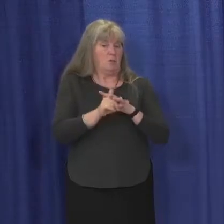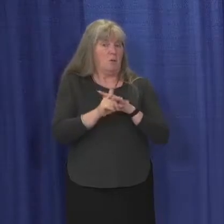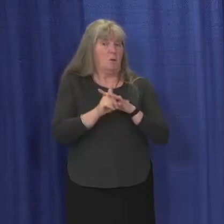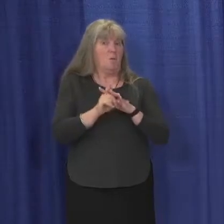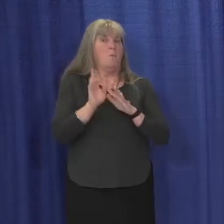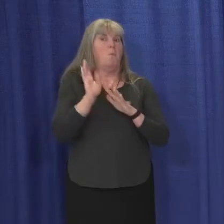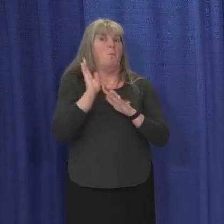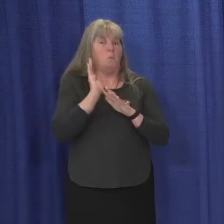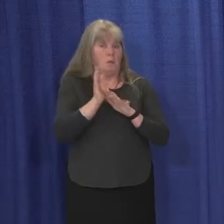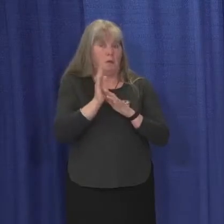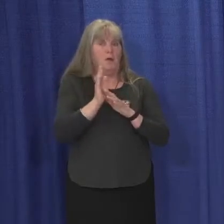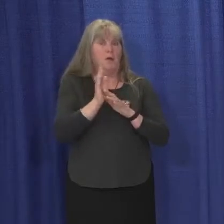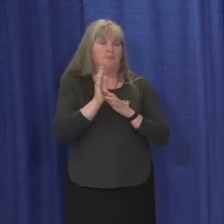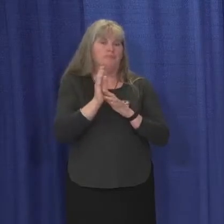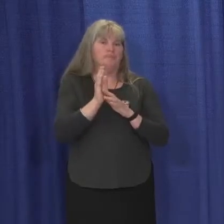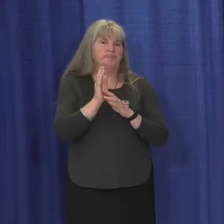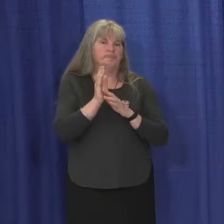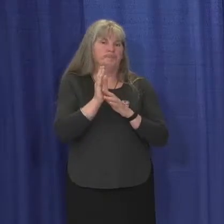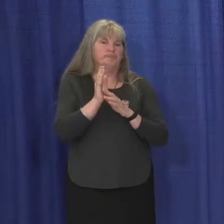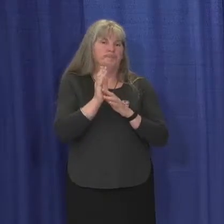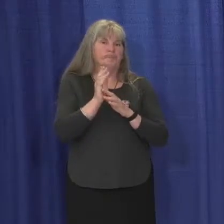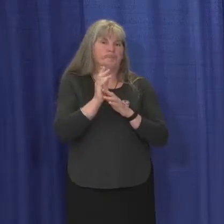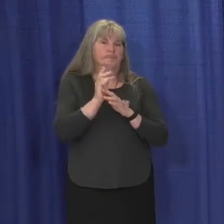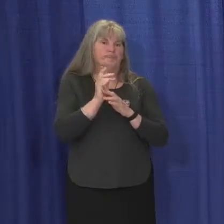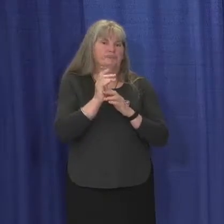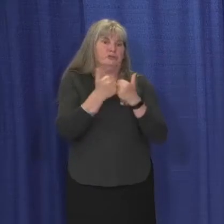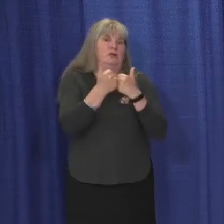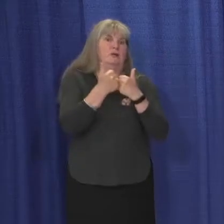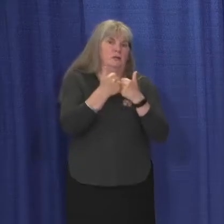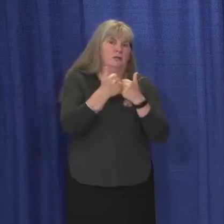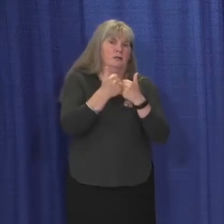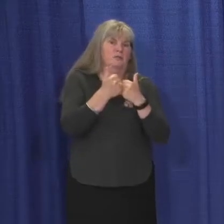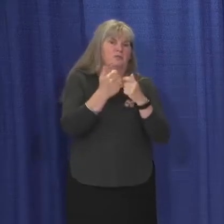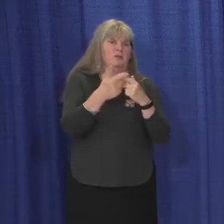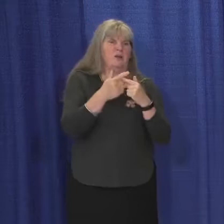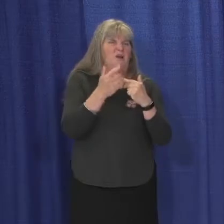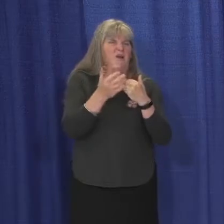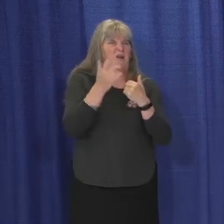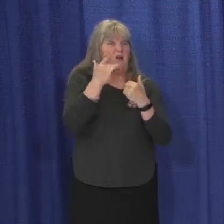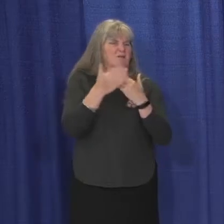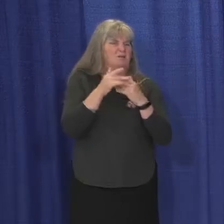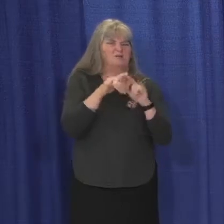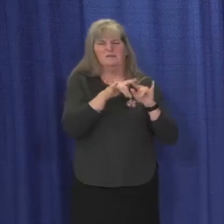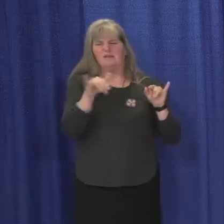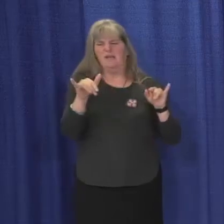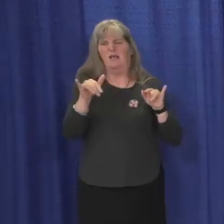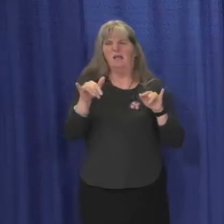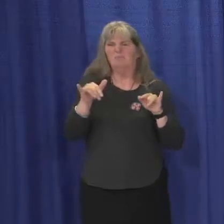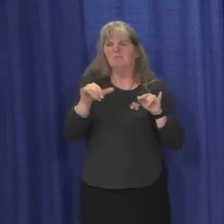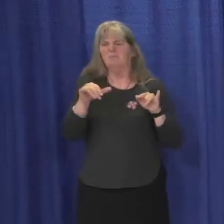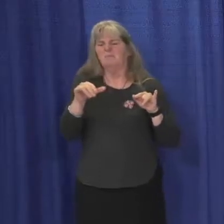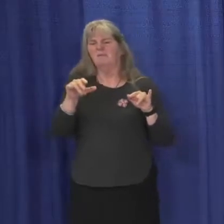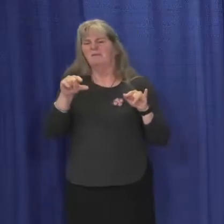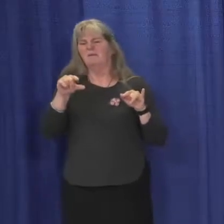gamma but I also think they aren't that far apart. Really, any COVID particularly a